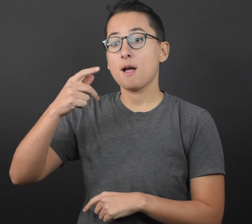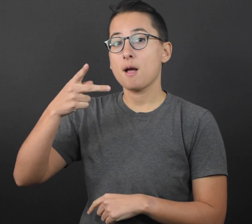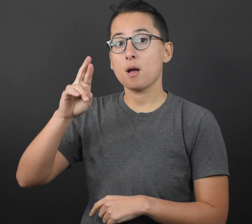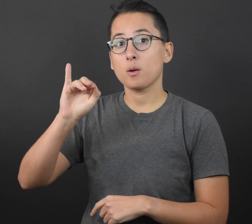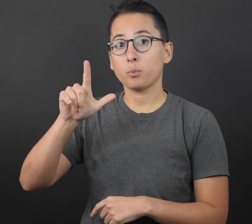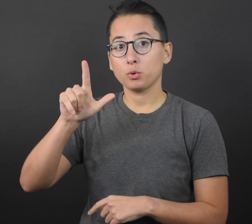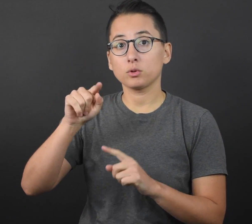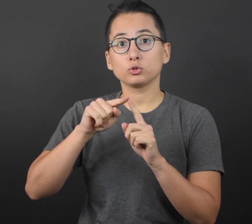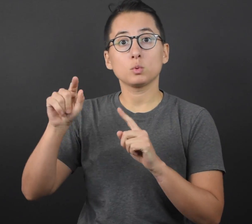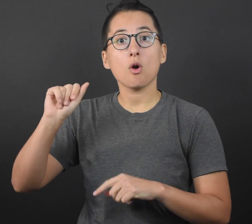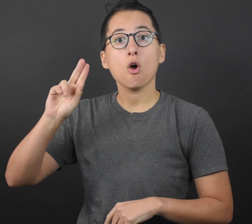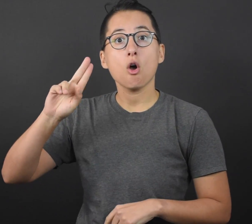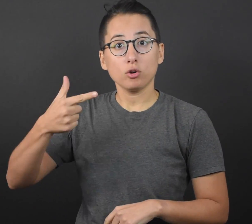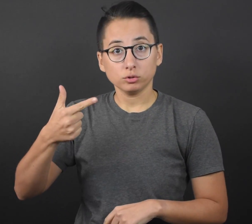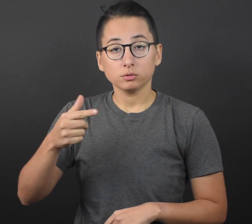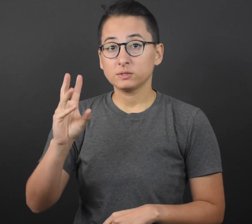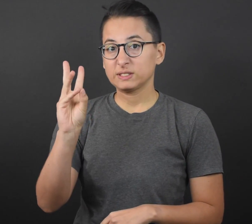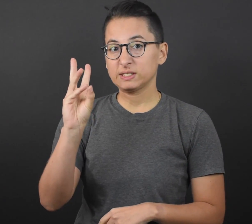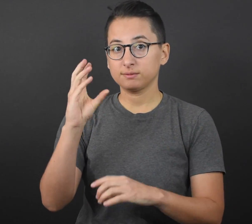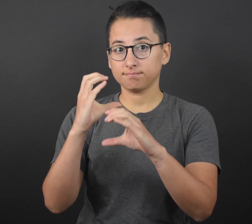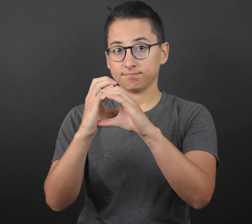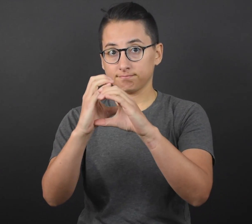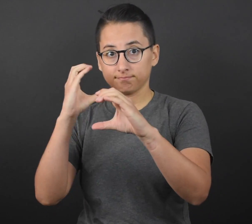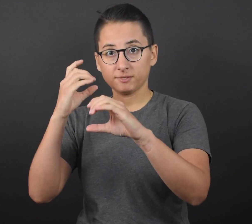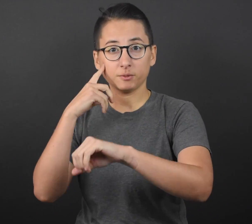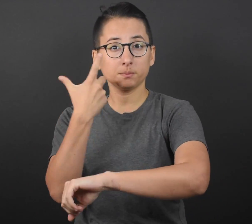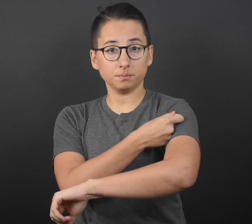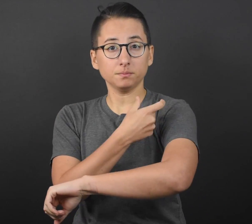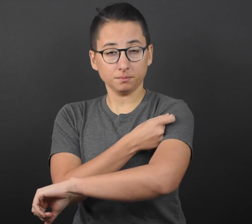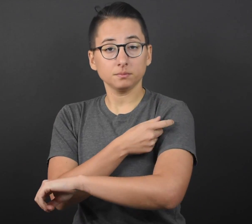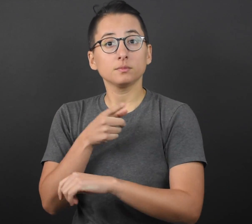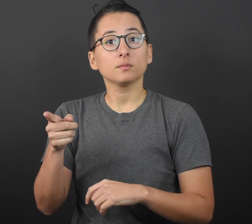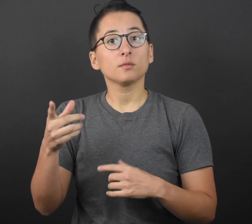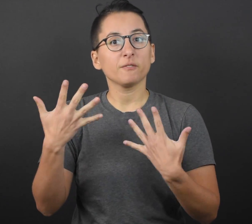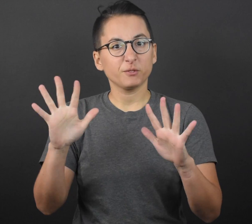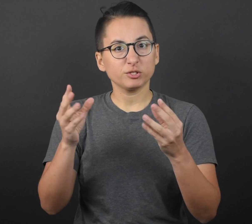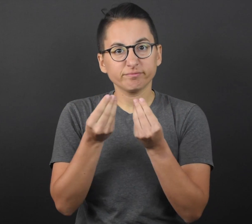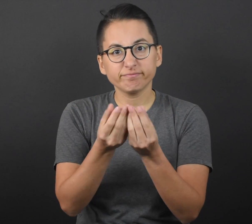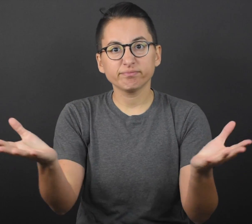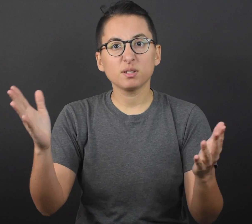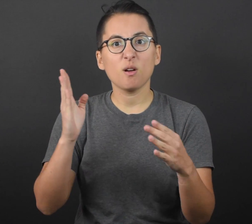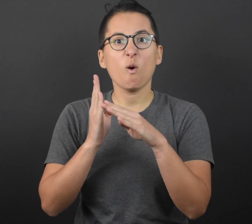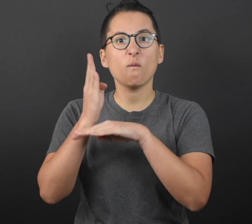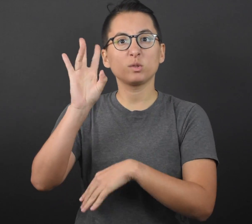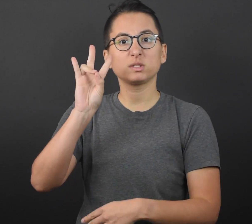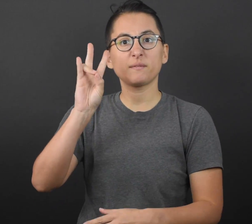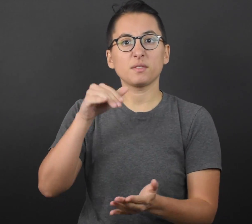The six mobile vaccination units in service from April through August administered over